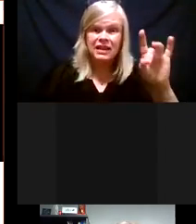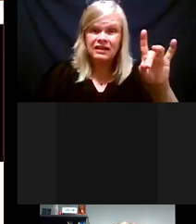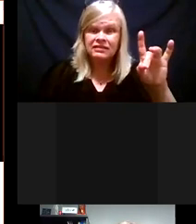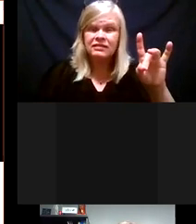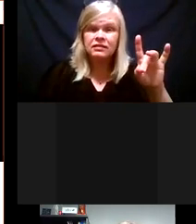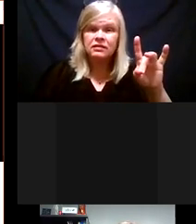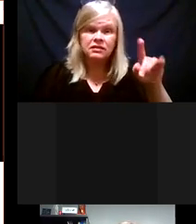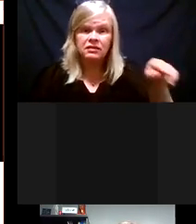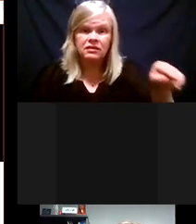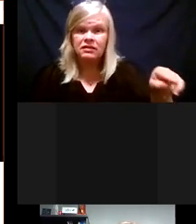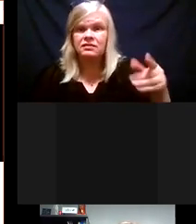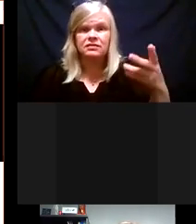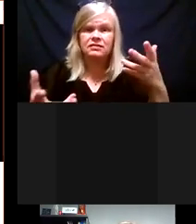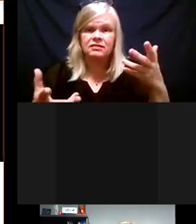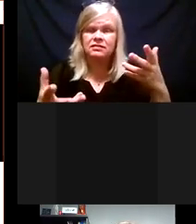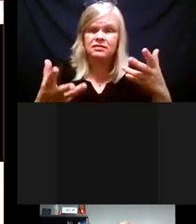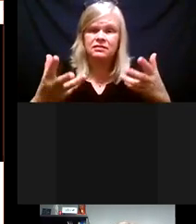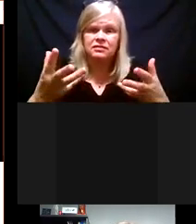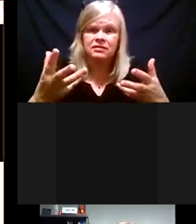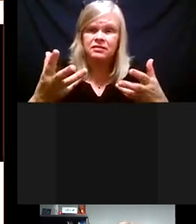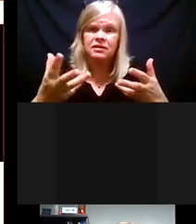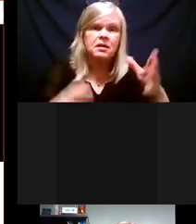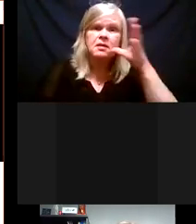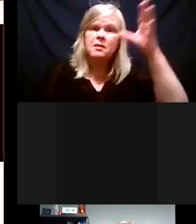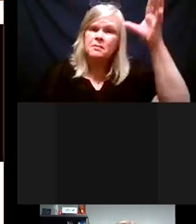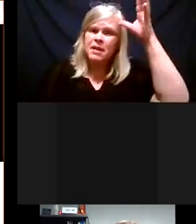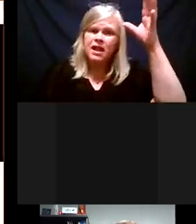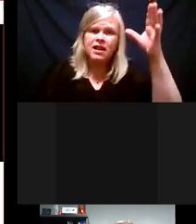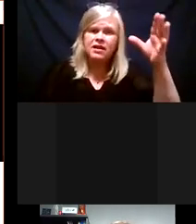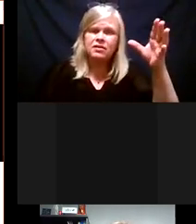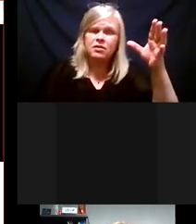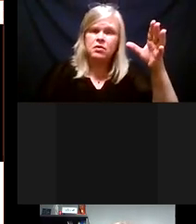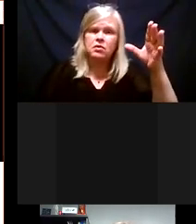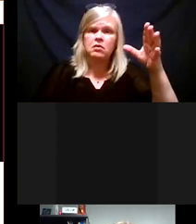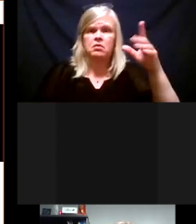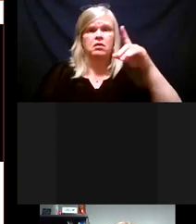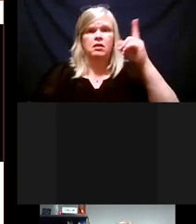TO THAT, PARENTS DON'T GET TO DICTATE THE ADVICE, CONSULTATION